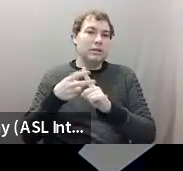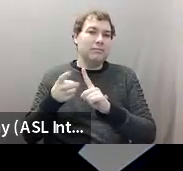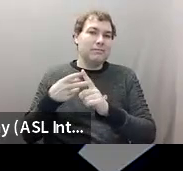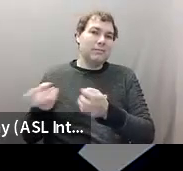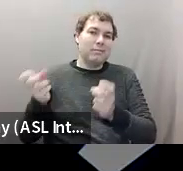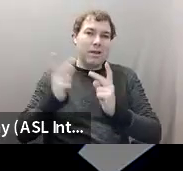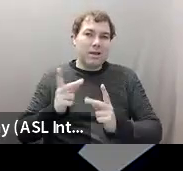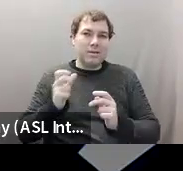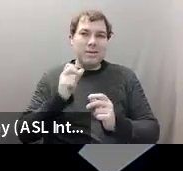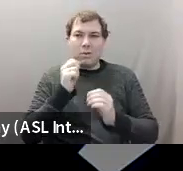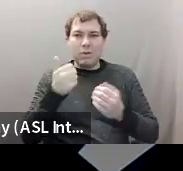Jen Hawkinson: we don't have anybody.